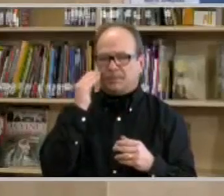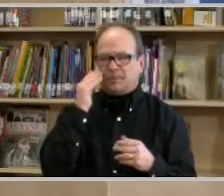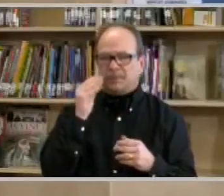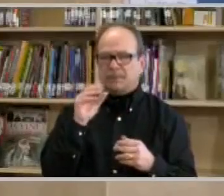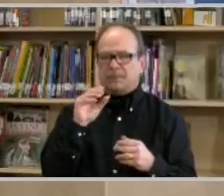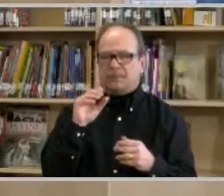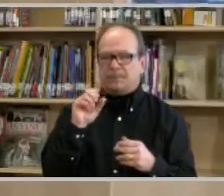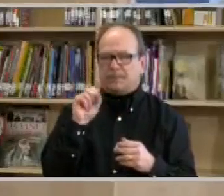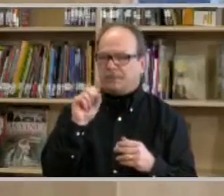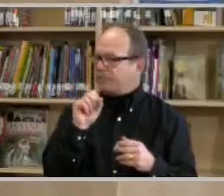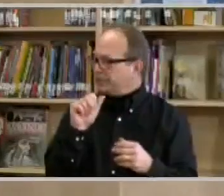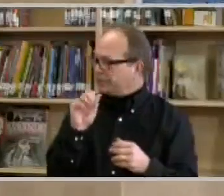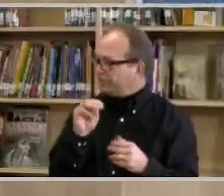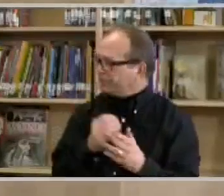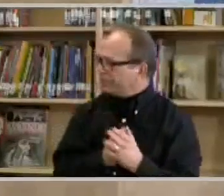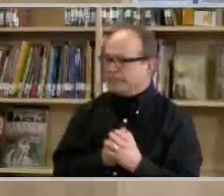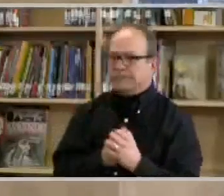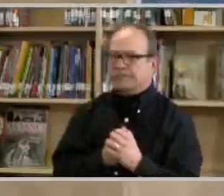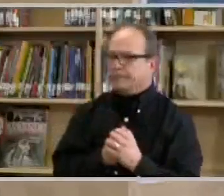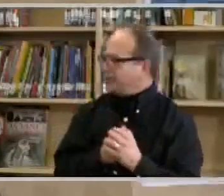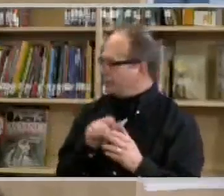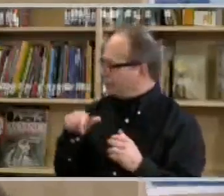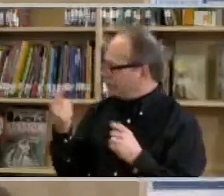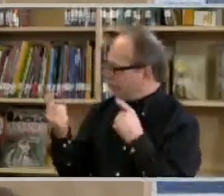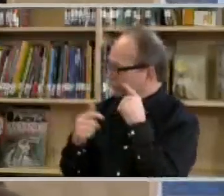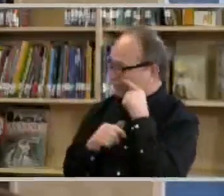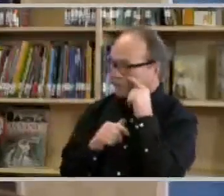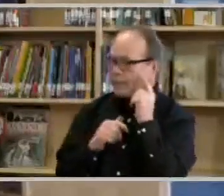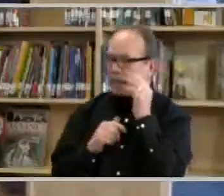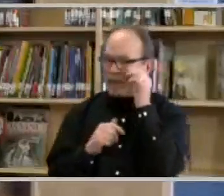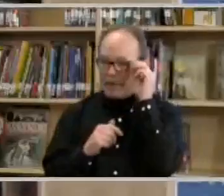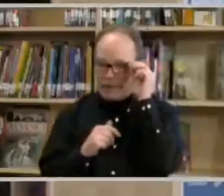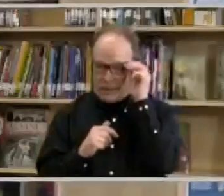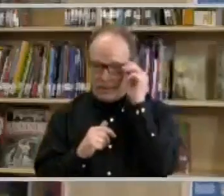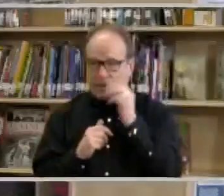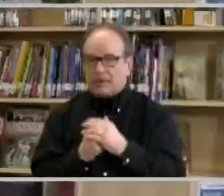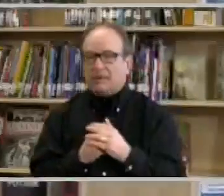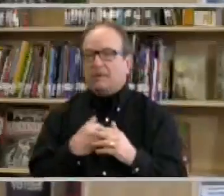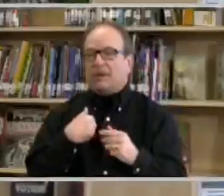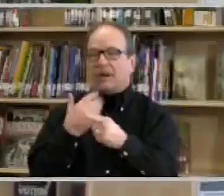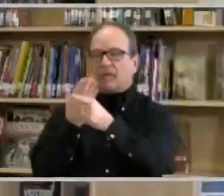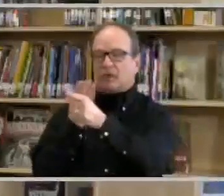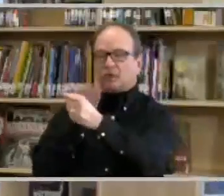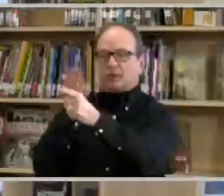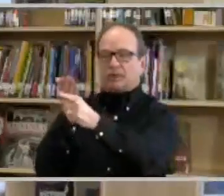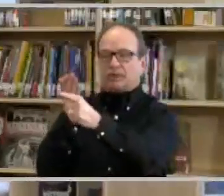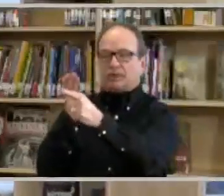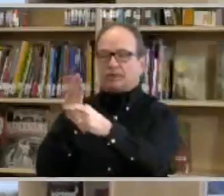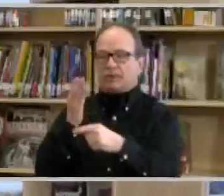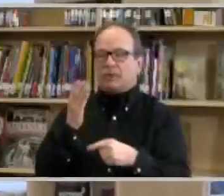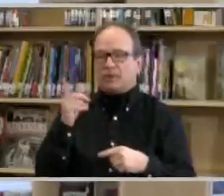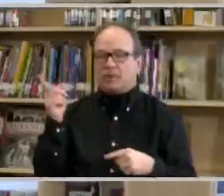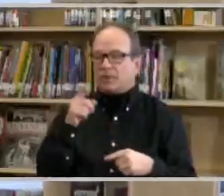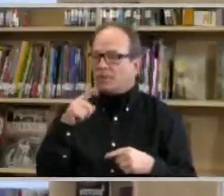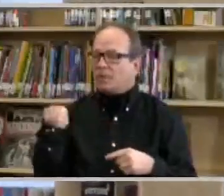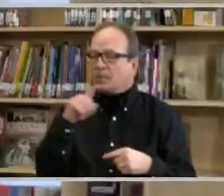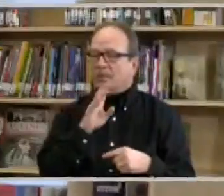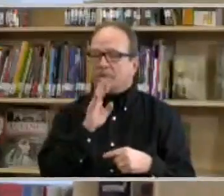IS, THAT NEEDS TO BE REGARDED. ANYBODY ELSE? SAMANTHA.